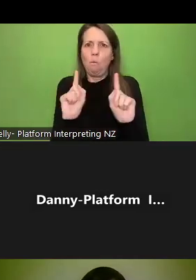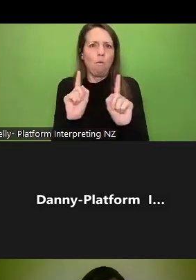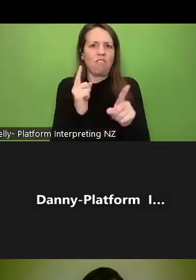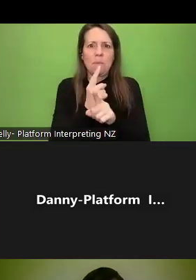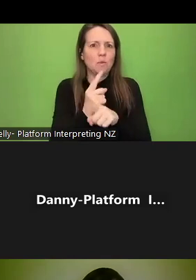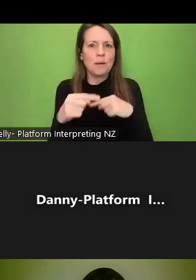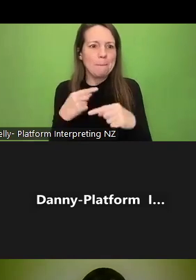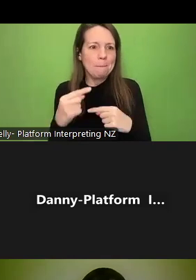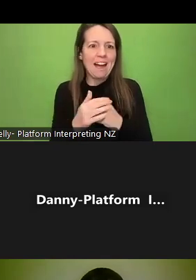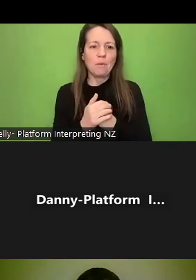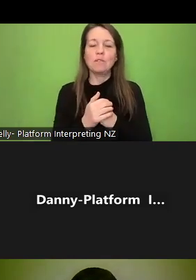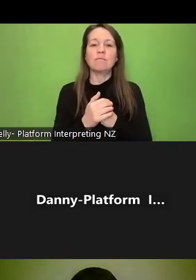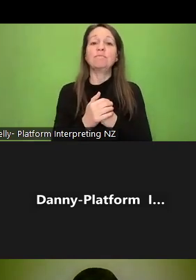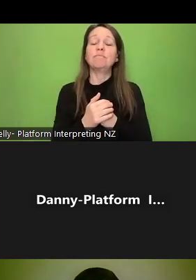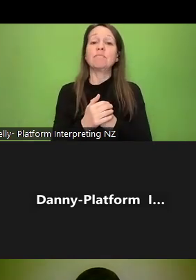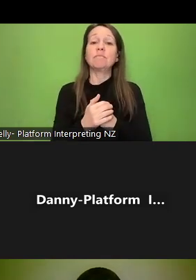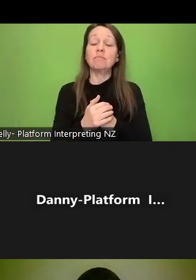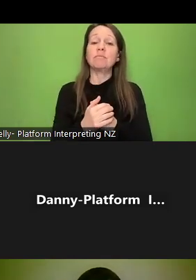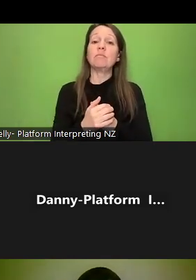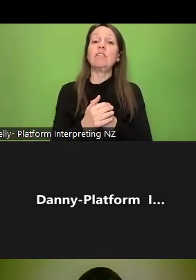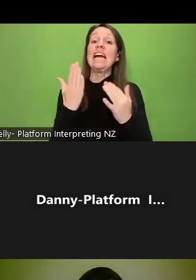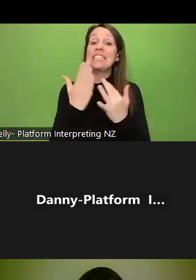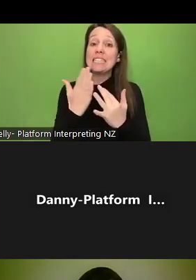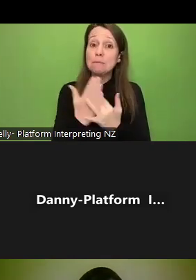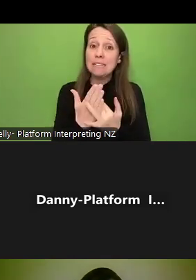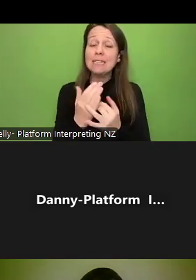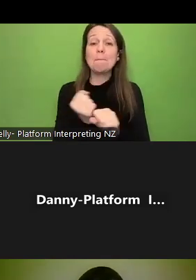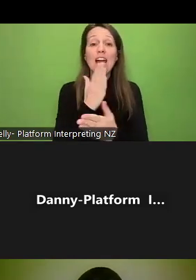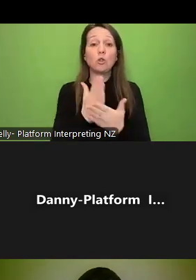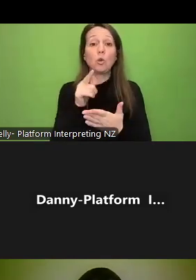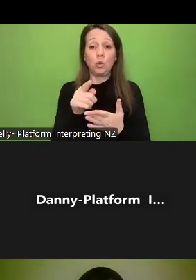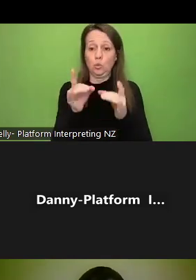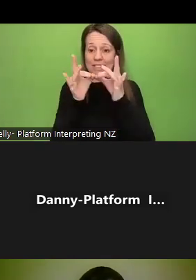Get started early with accessibility. Seriously.